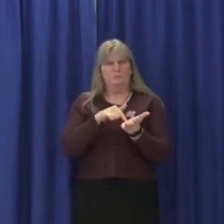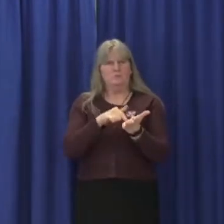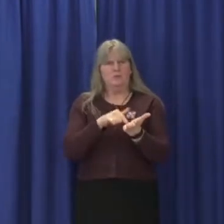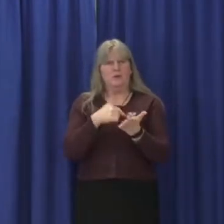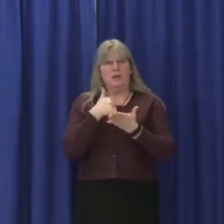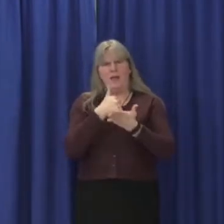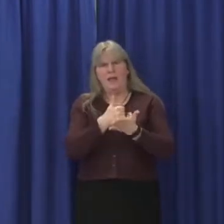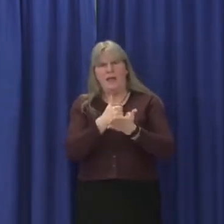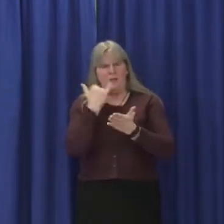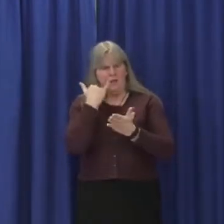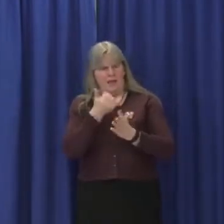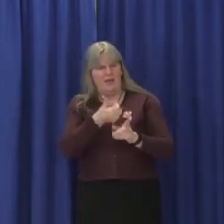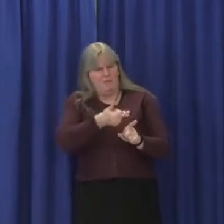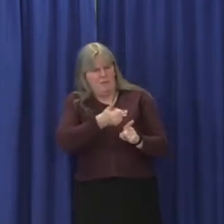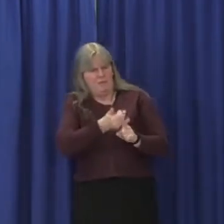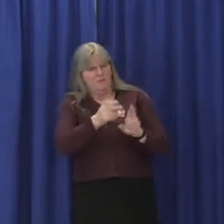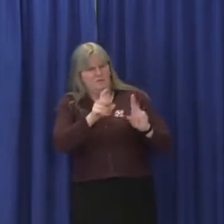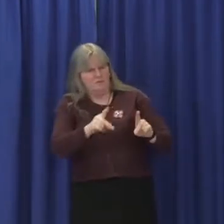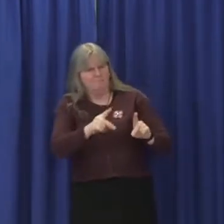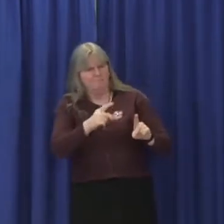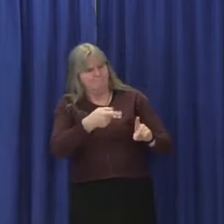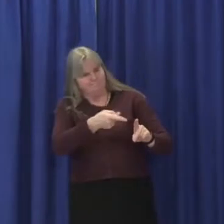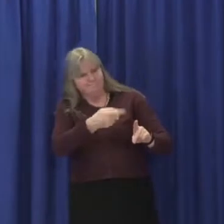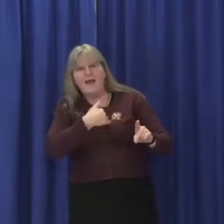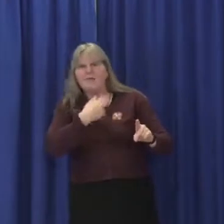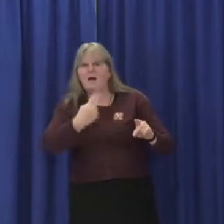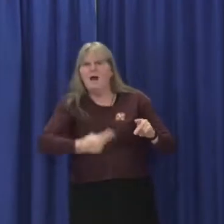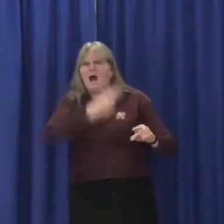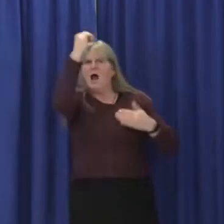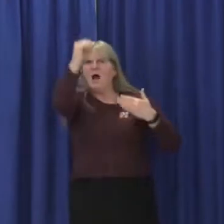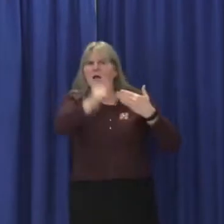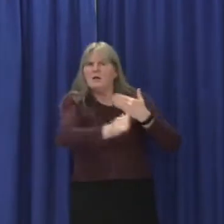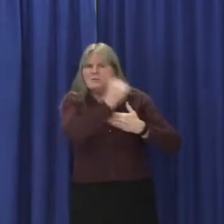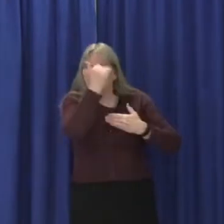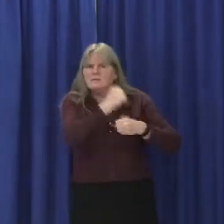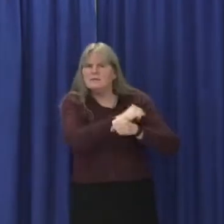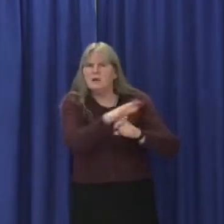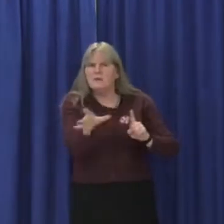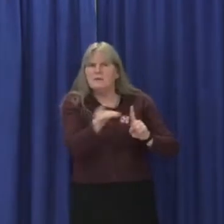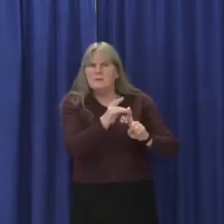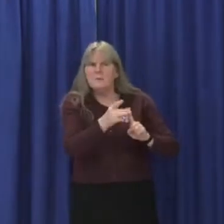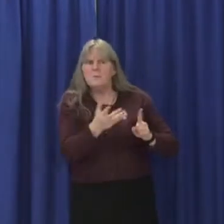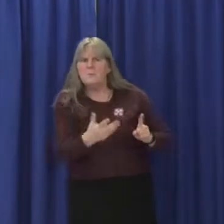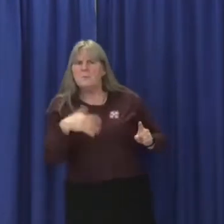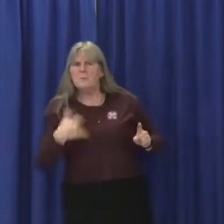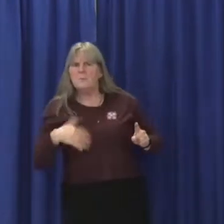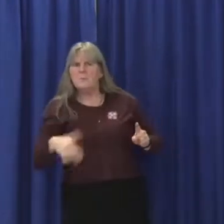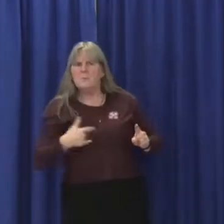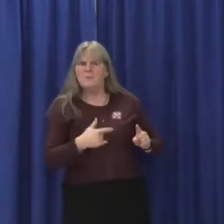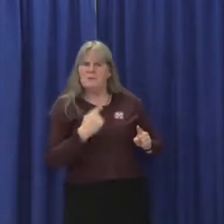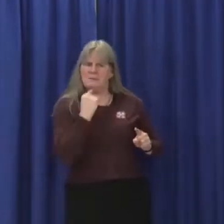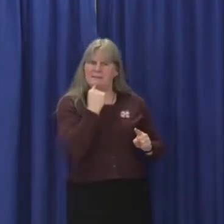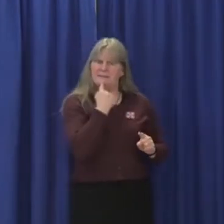people who are in high risk cont-- of contracting COVID-19. But let me be clear, there's